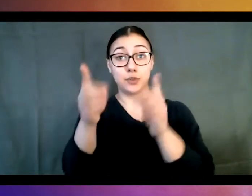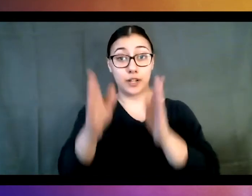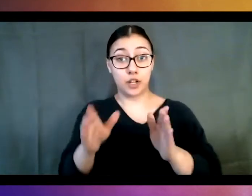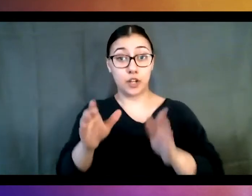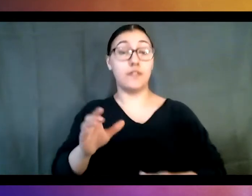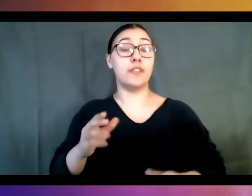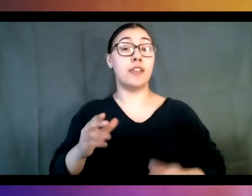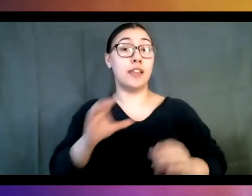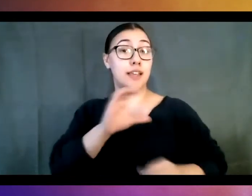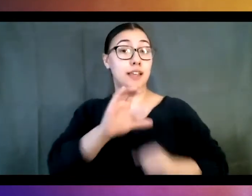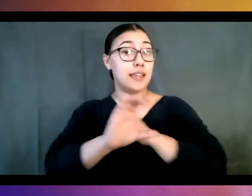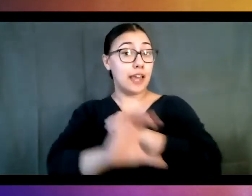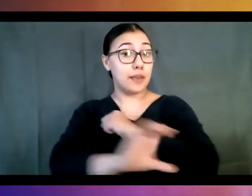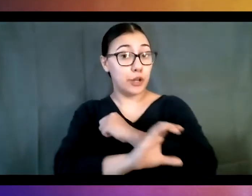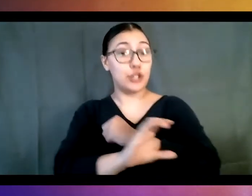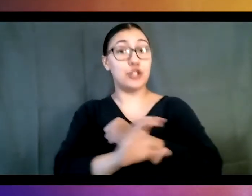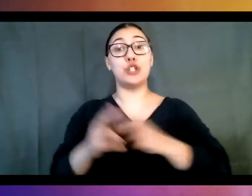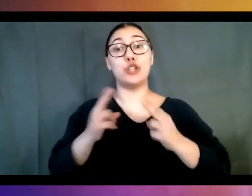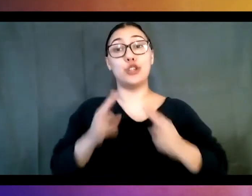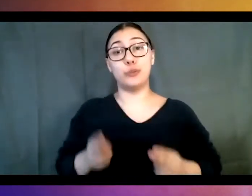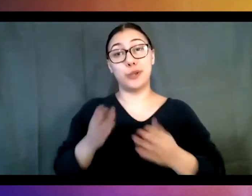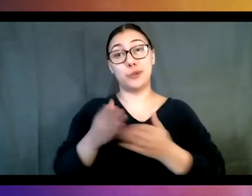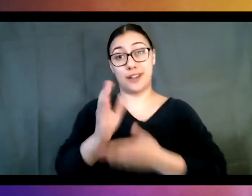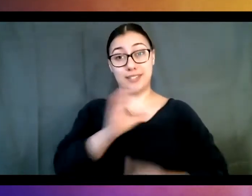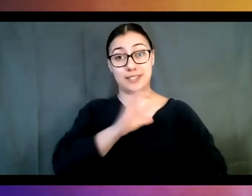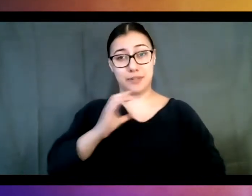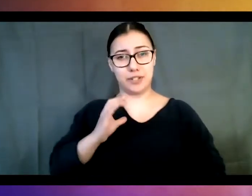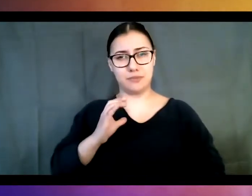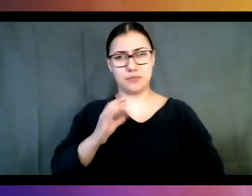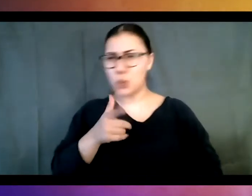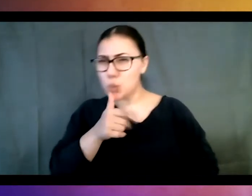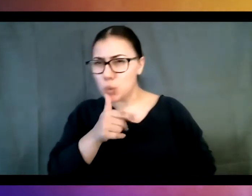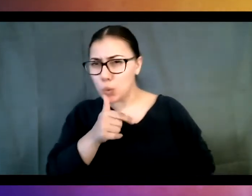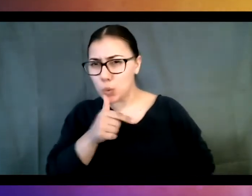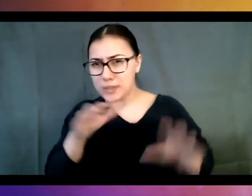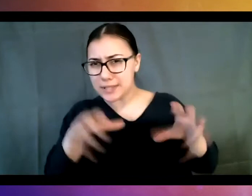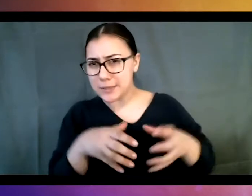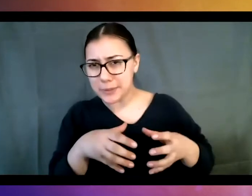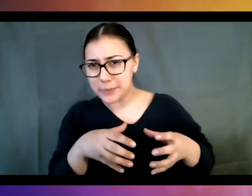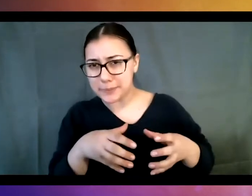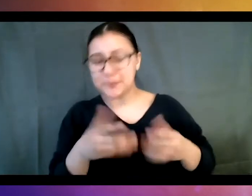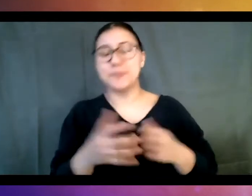Who is the Cambridge Human Rights Commission? The Cambridge Human Rights Commission